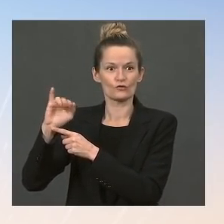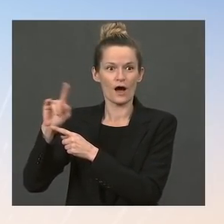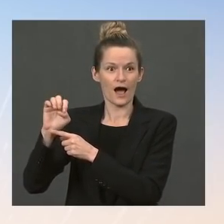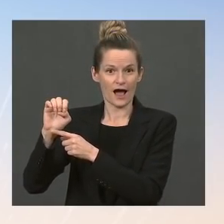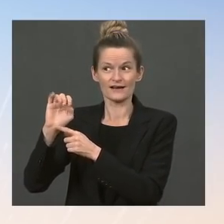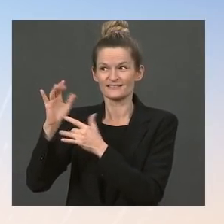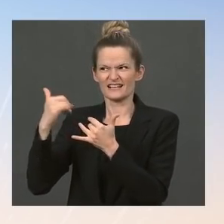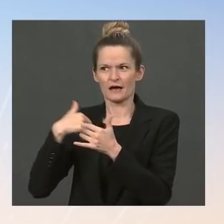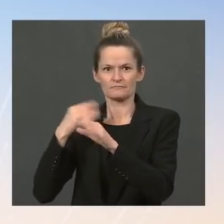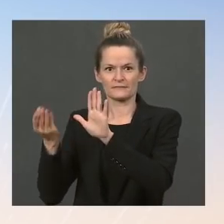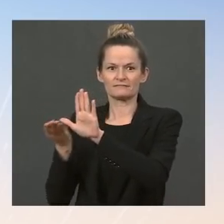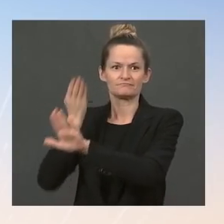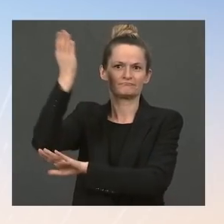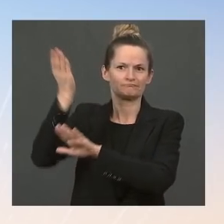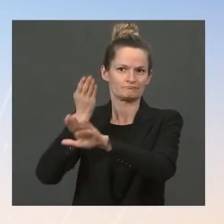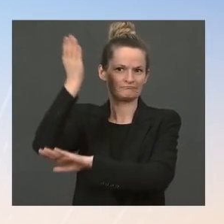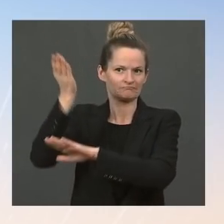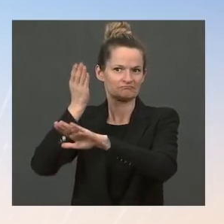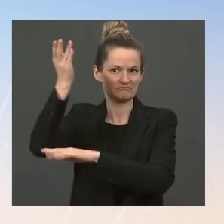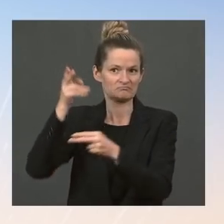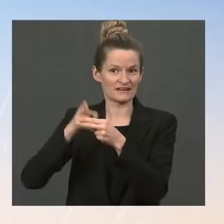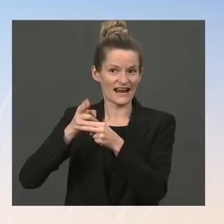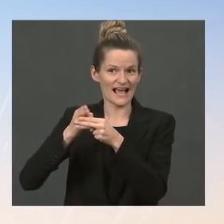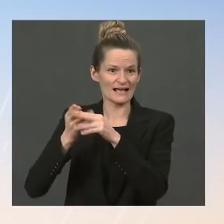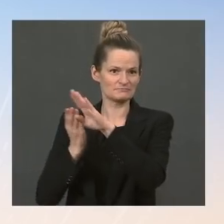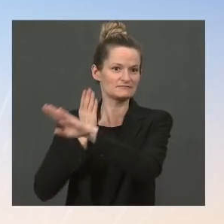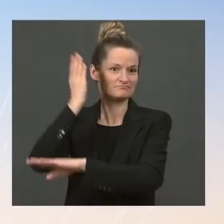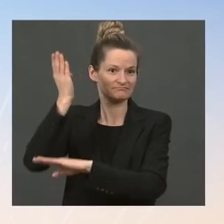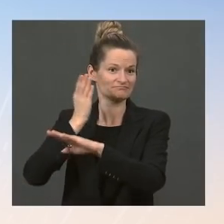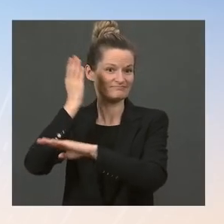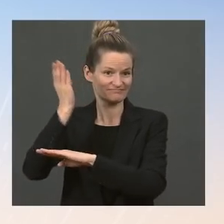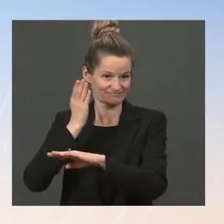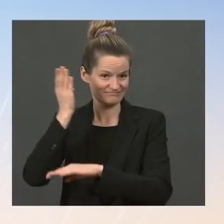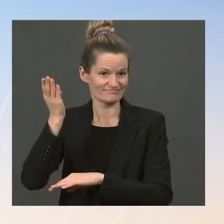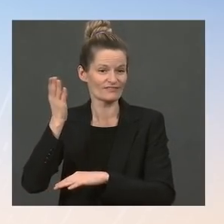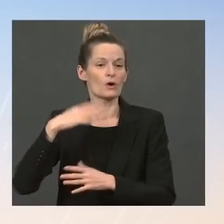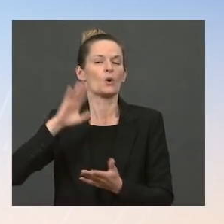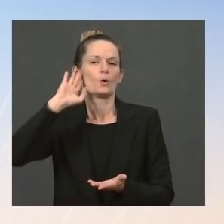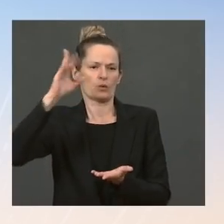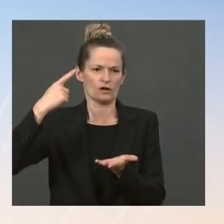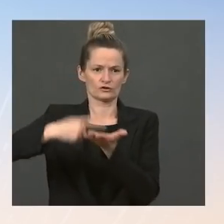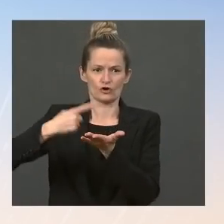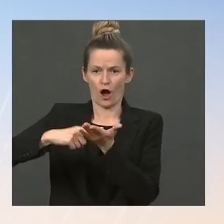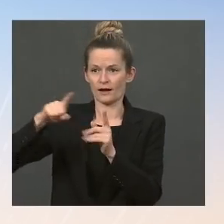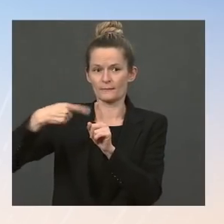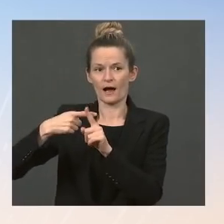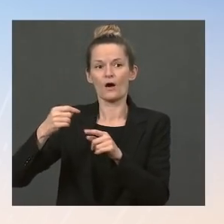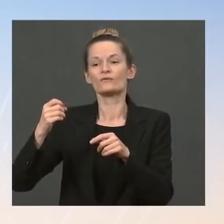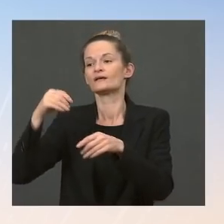writing that it will make, quote, "critical investments in human capital, the care economy, research and development, public education,